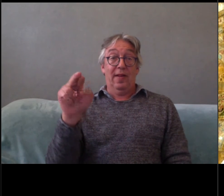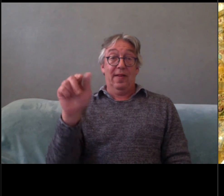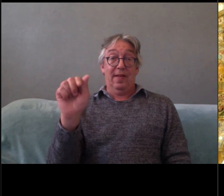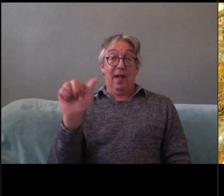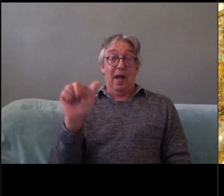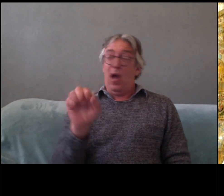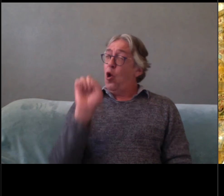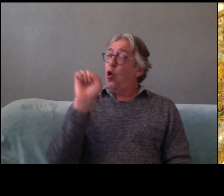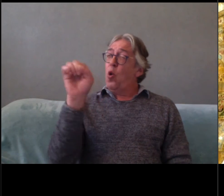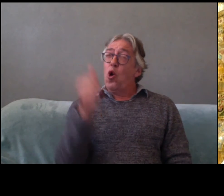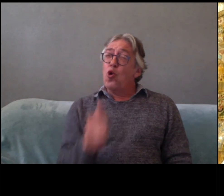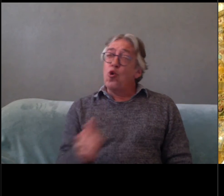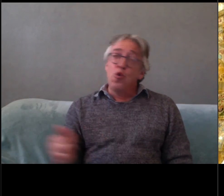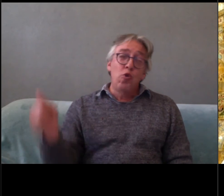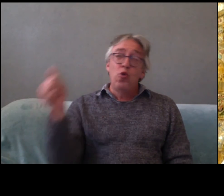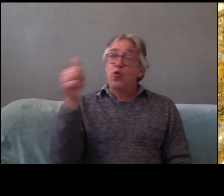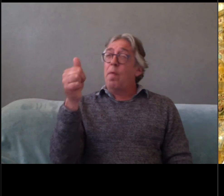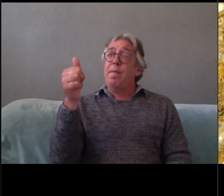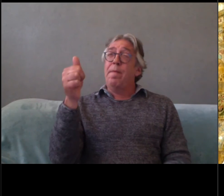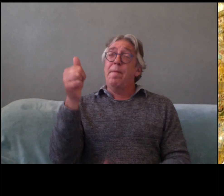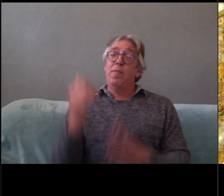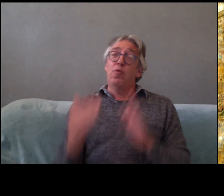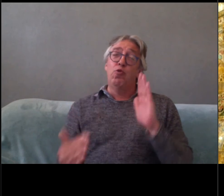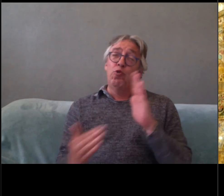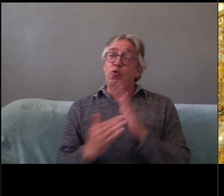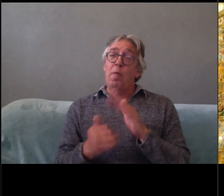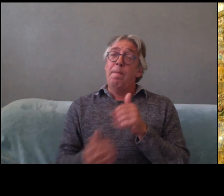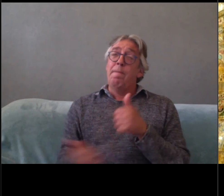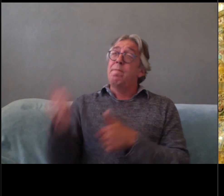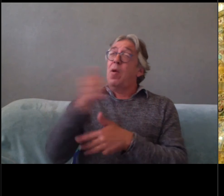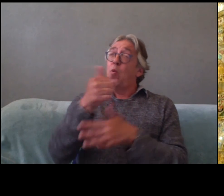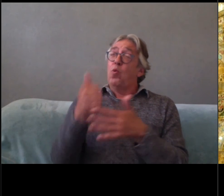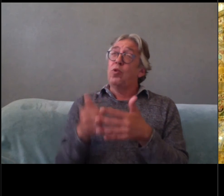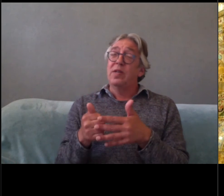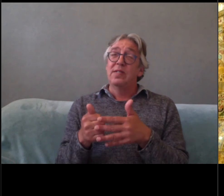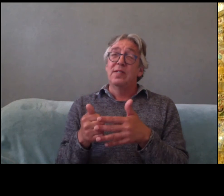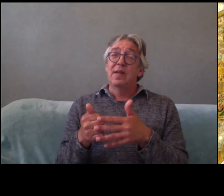to make sure that at national level you can have a proper implementation